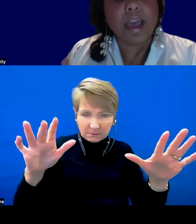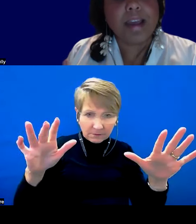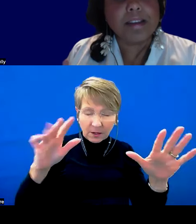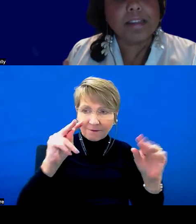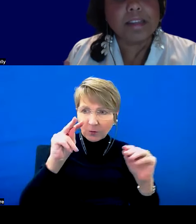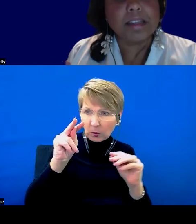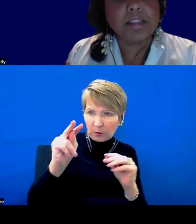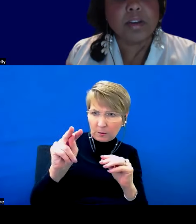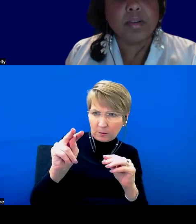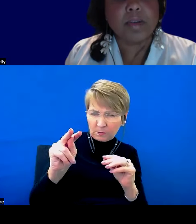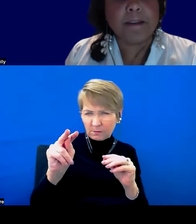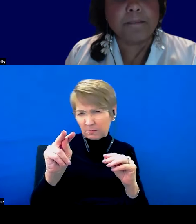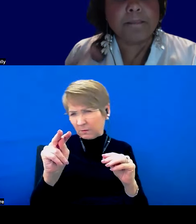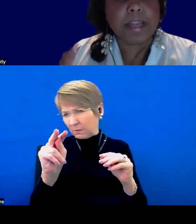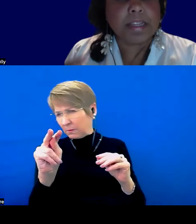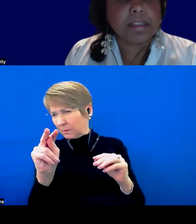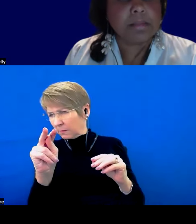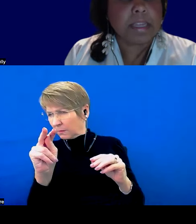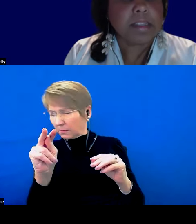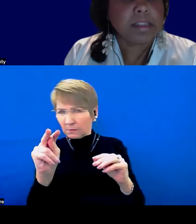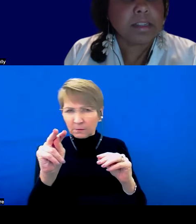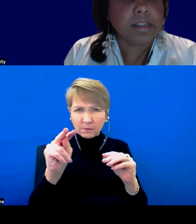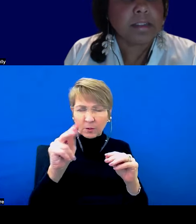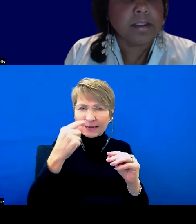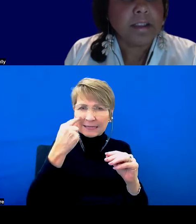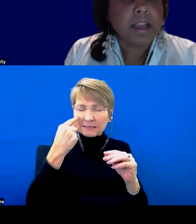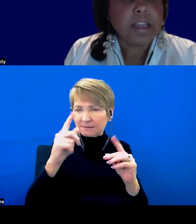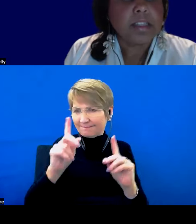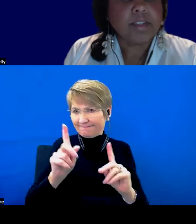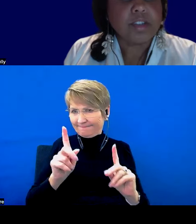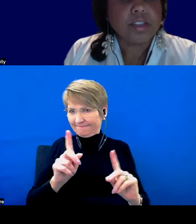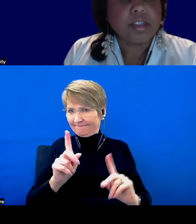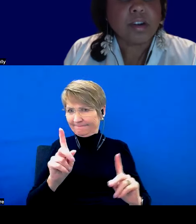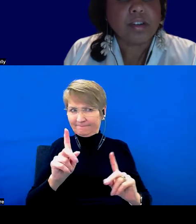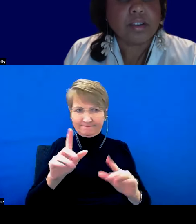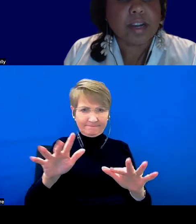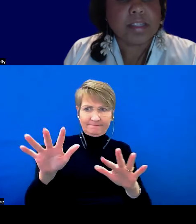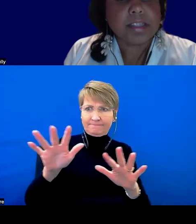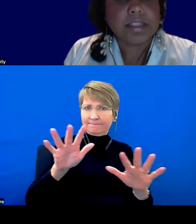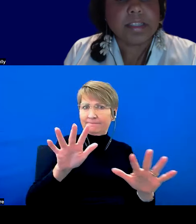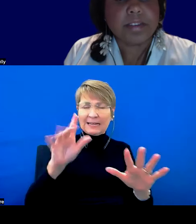at. So that needs to be considered. So reduced contrast sensitivity,